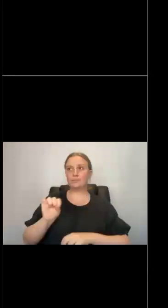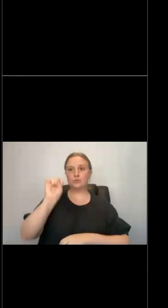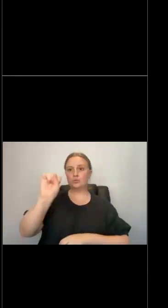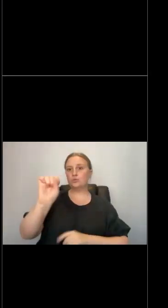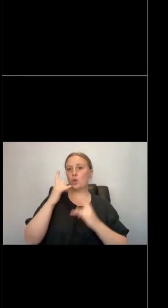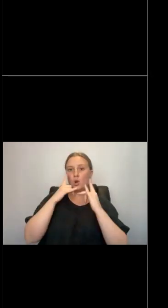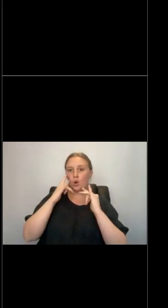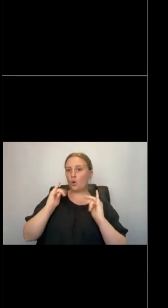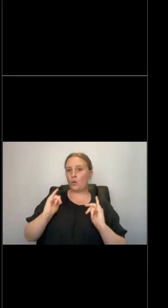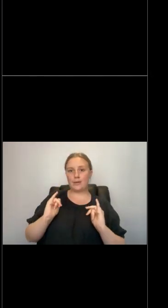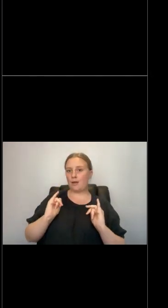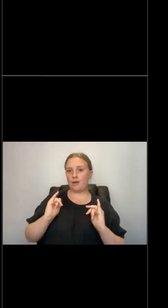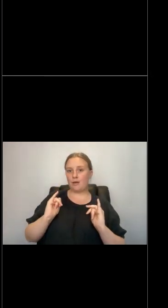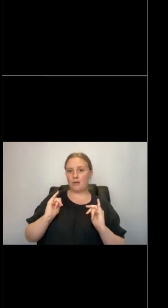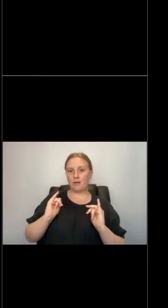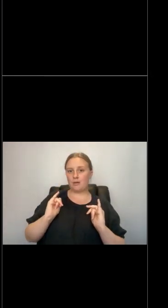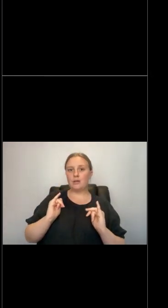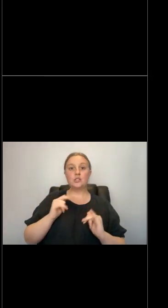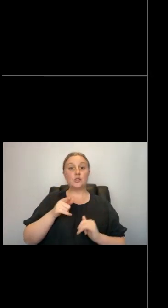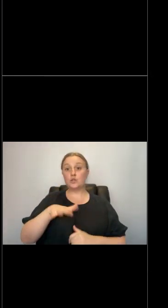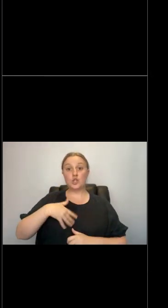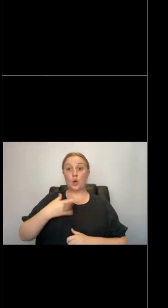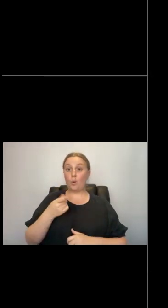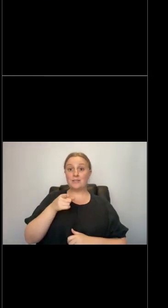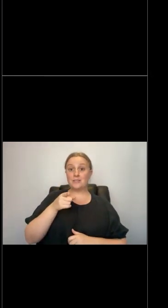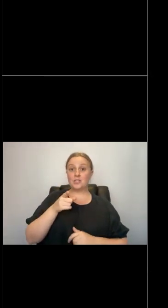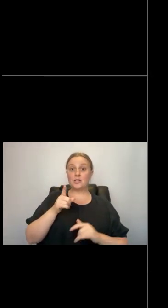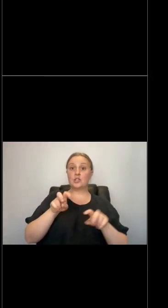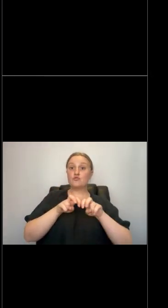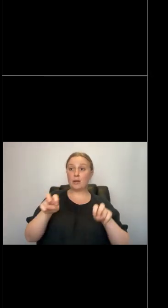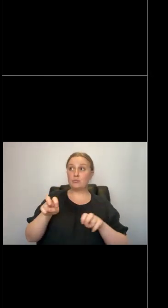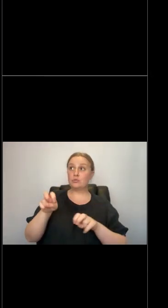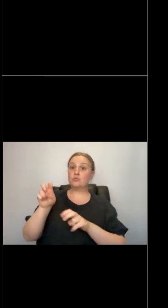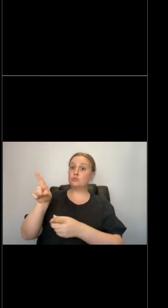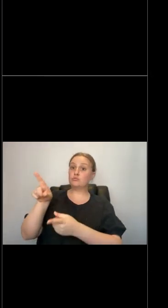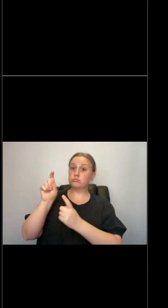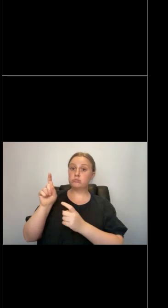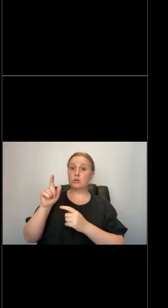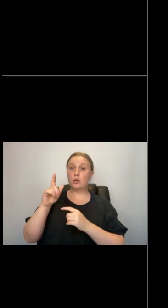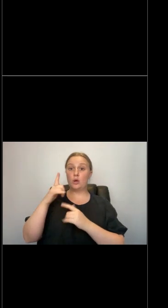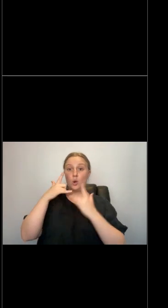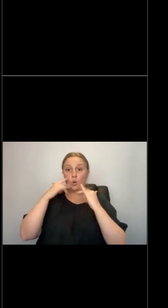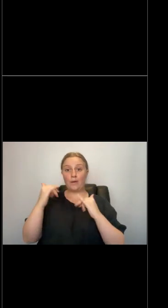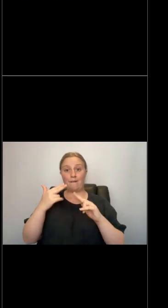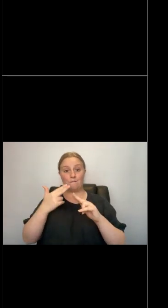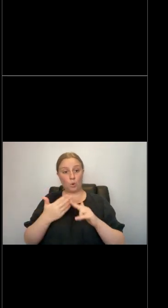the lawyer appointed for you, you are at liberty to refuse them. Now, this slides